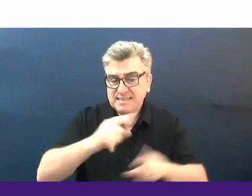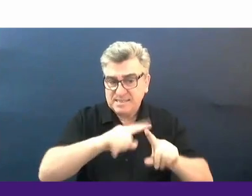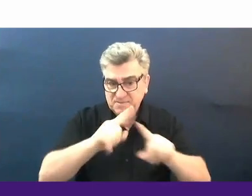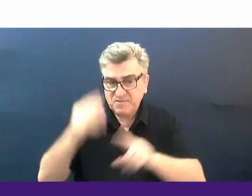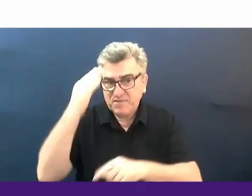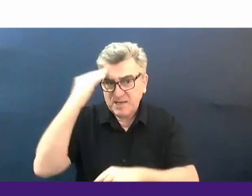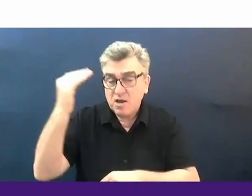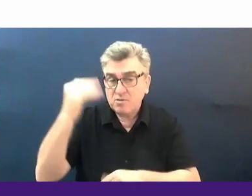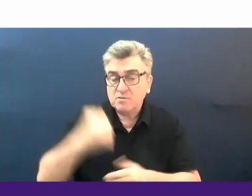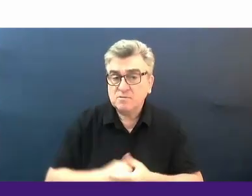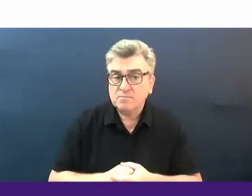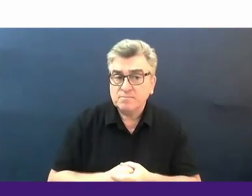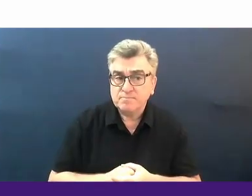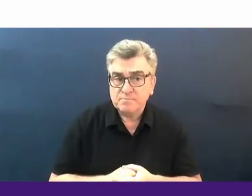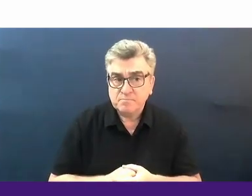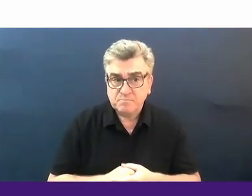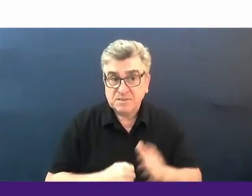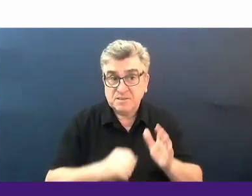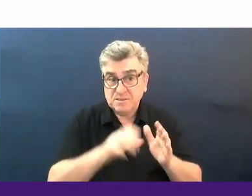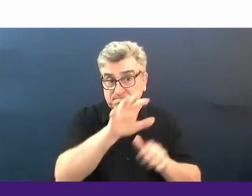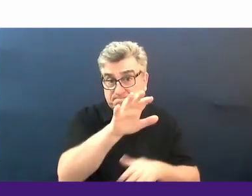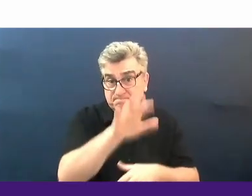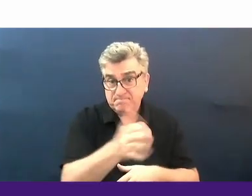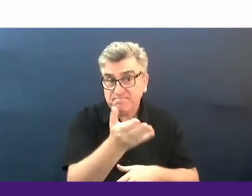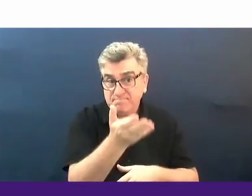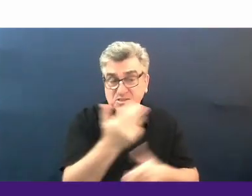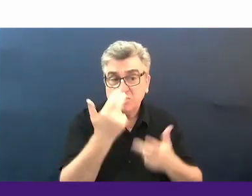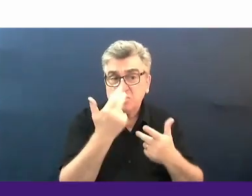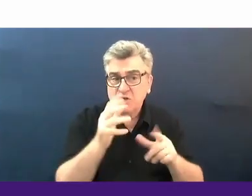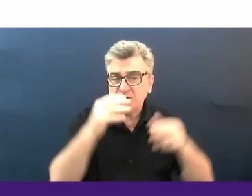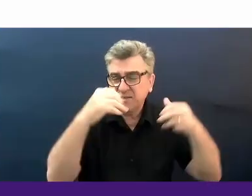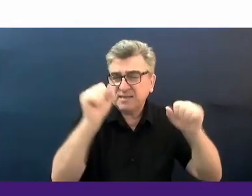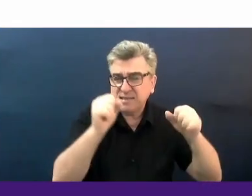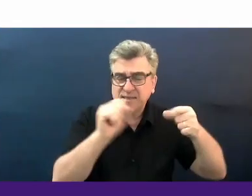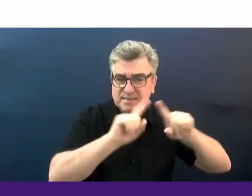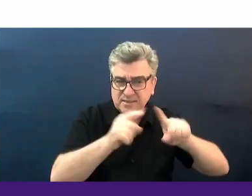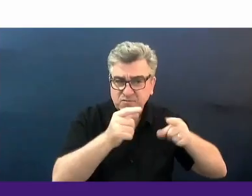identifies how successful people were with this approach. And this was 16 people with